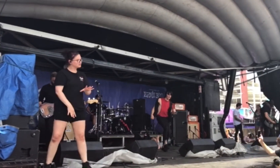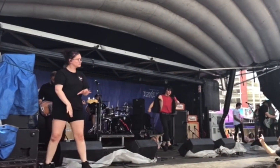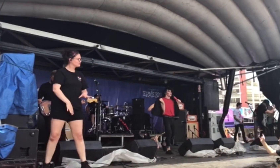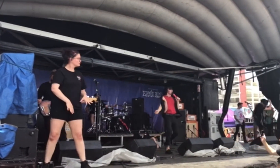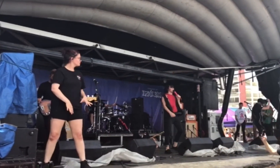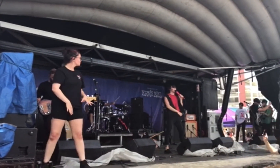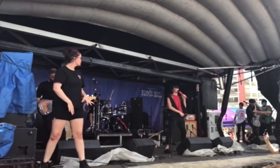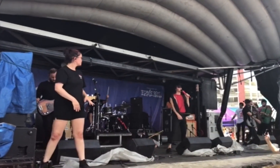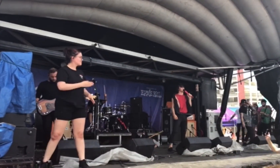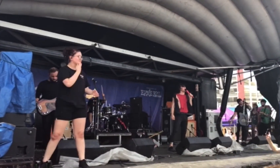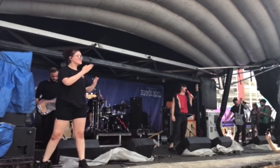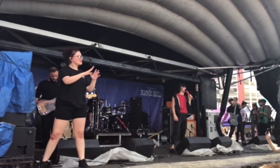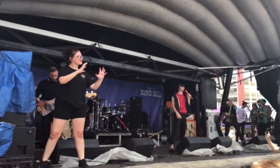Thank you so much